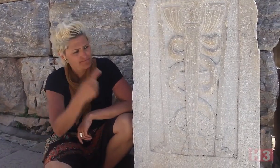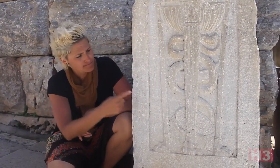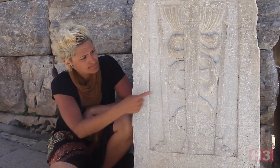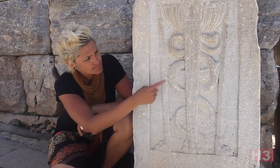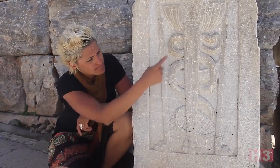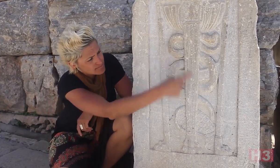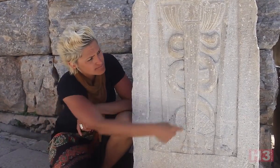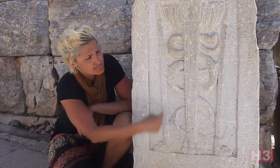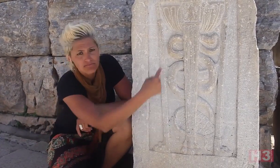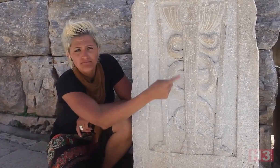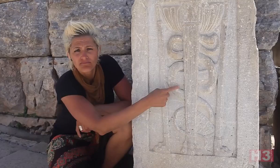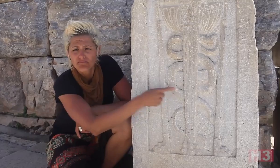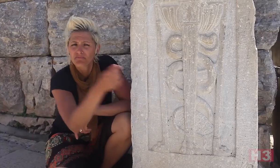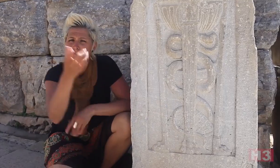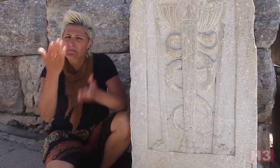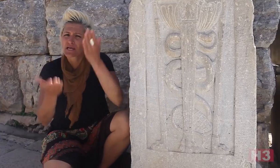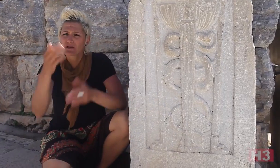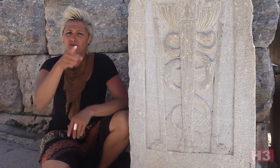See this symbol.